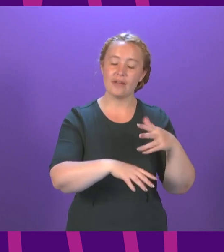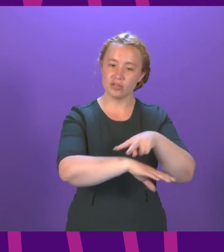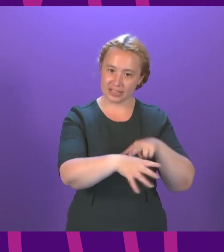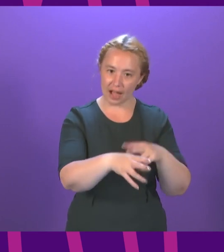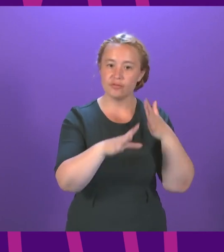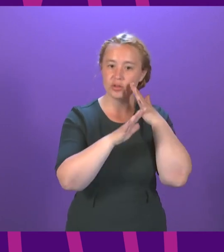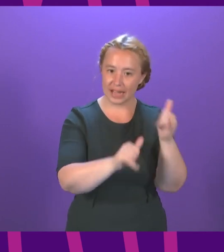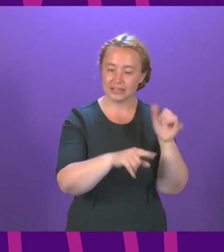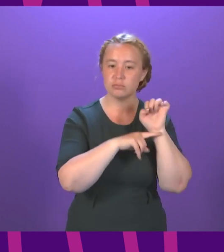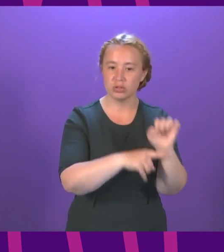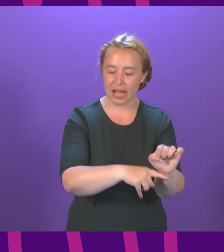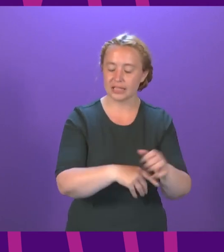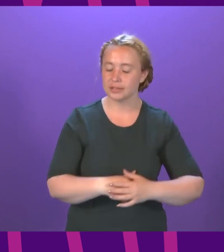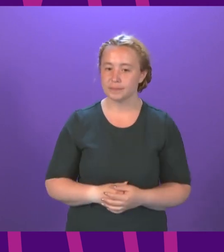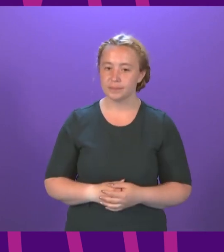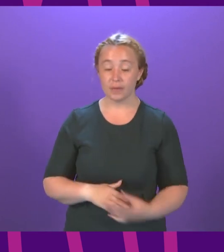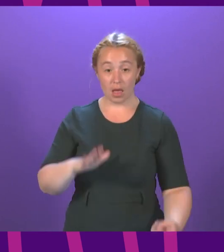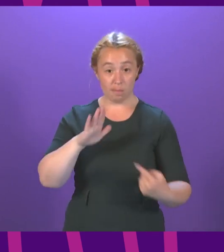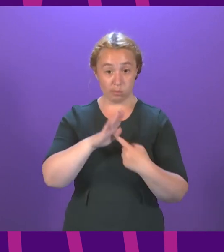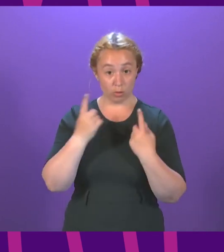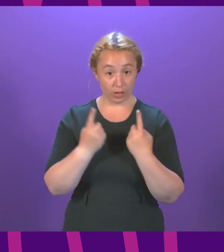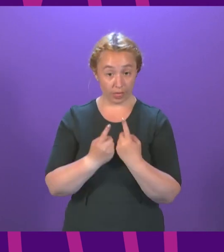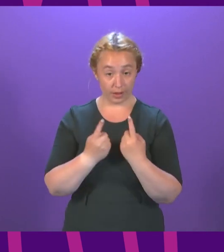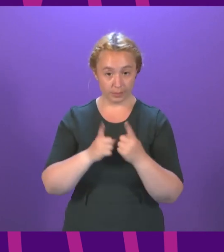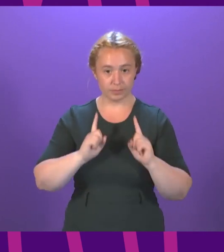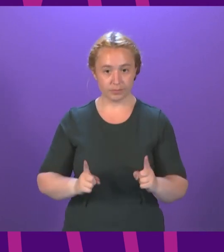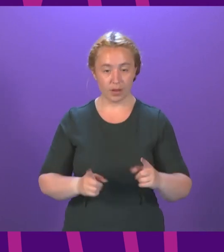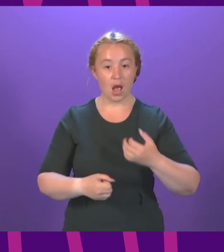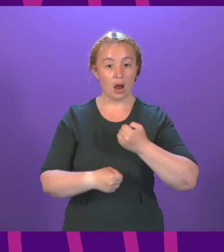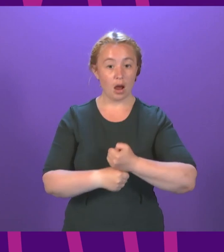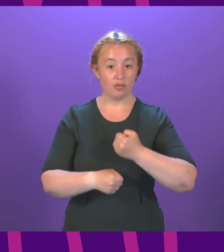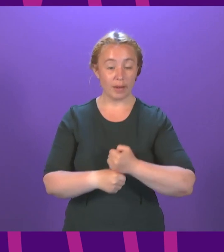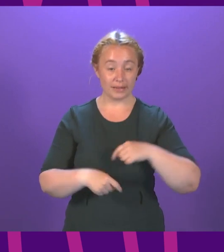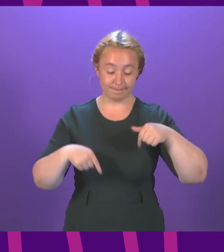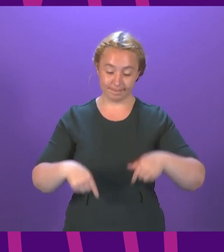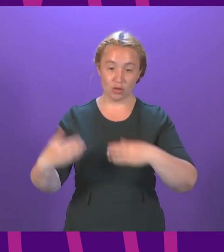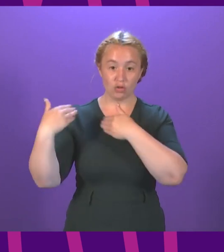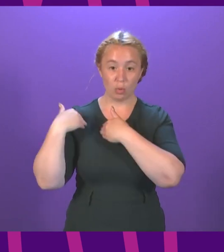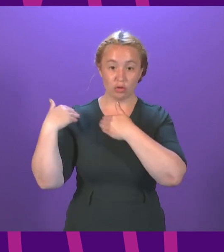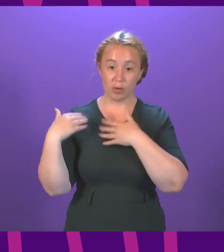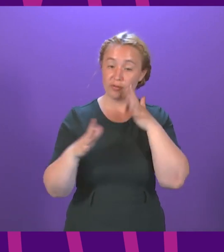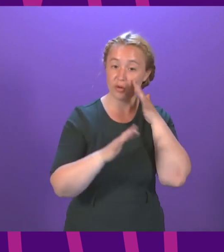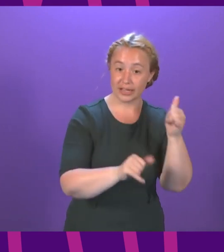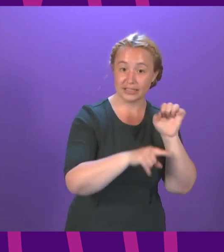The Government has particular responsibilities to test and protect but, as citizens,